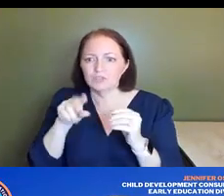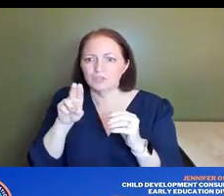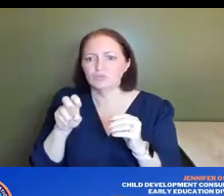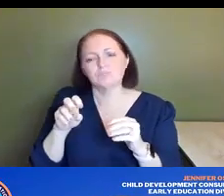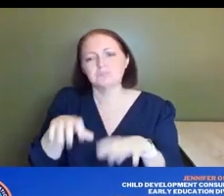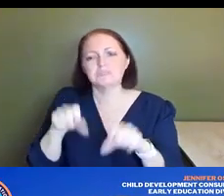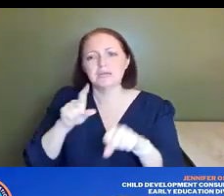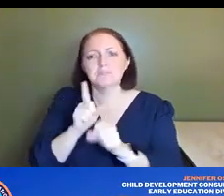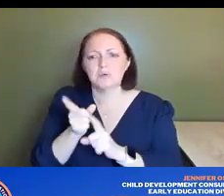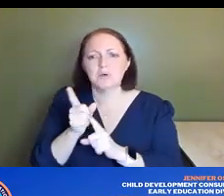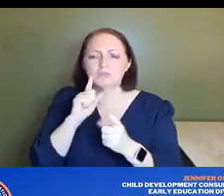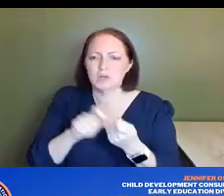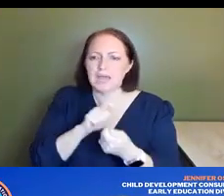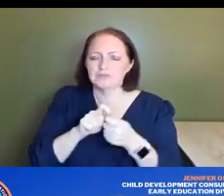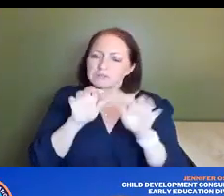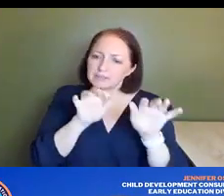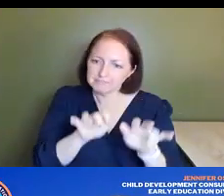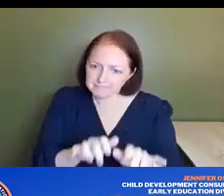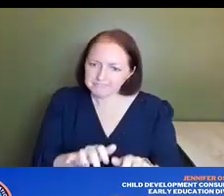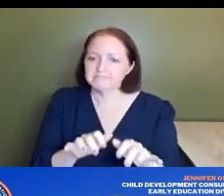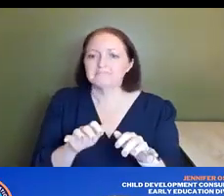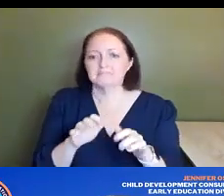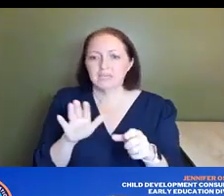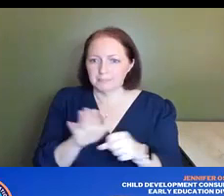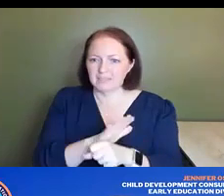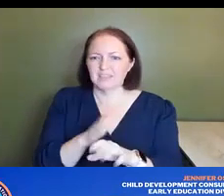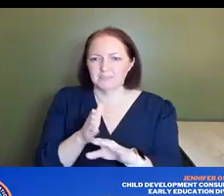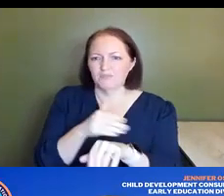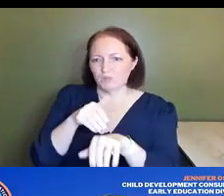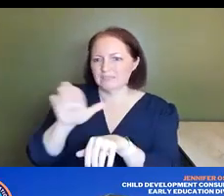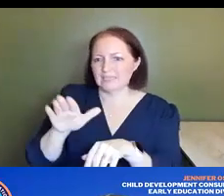a moment to accurately type out your questions before you click send. I’ll now pass it